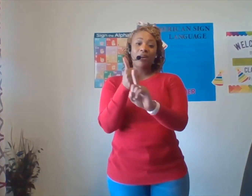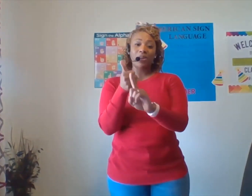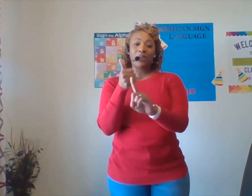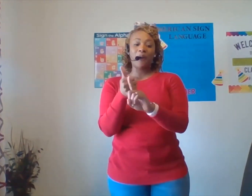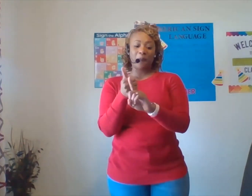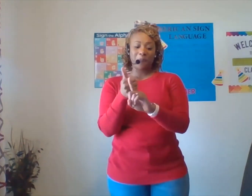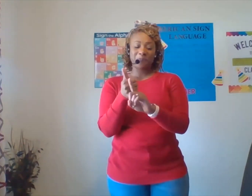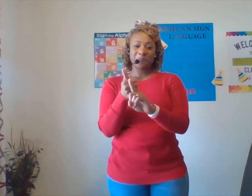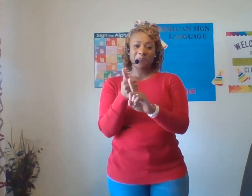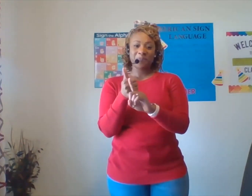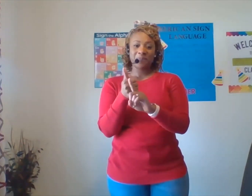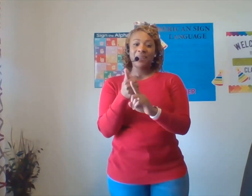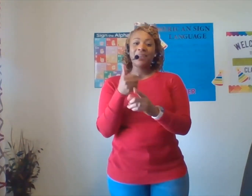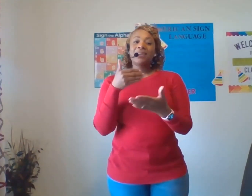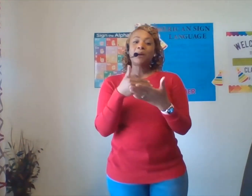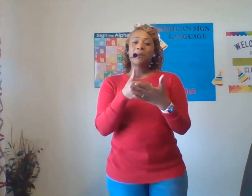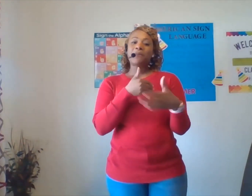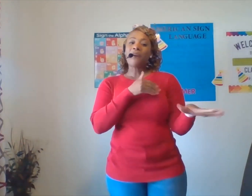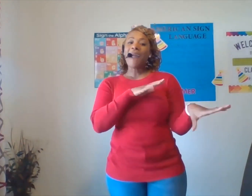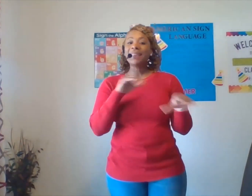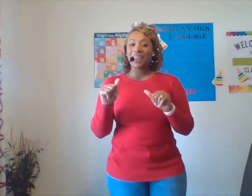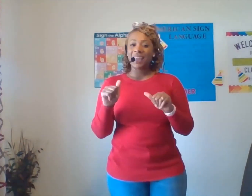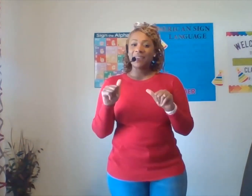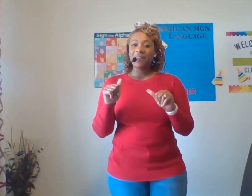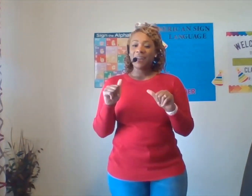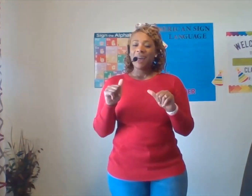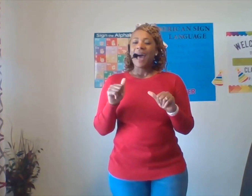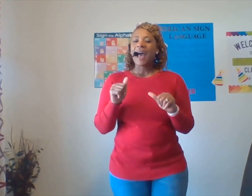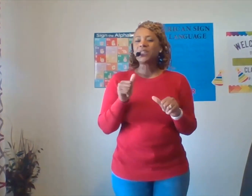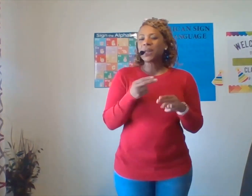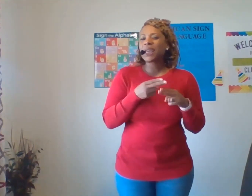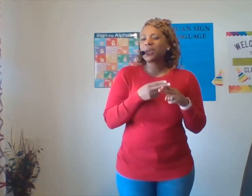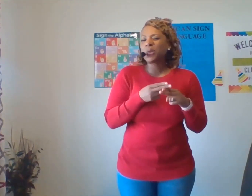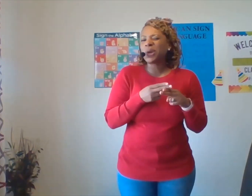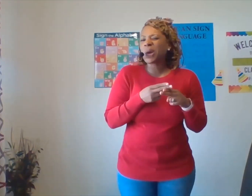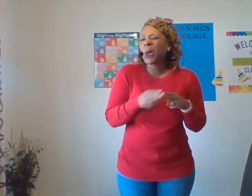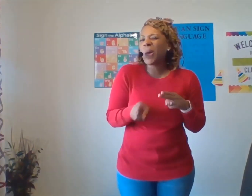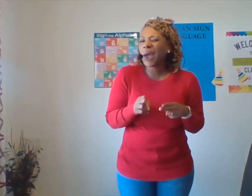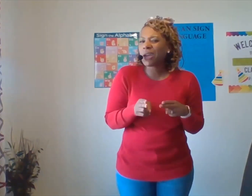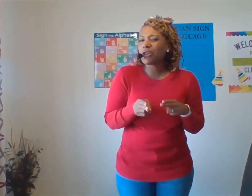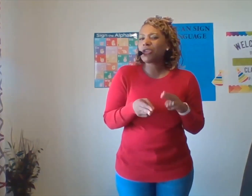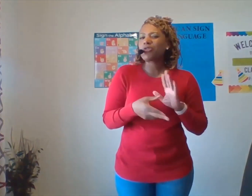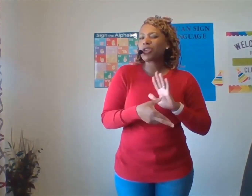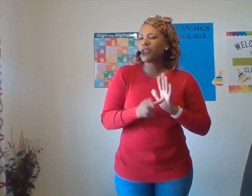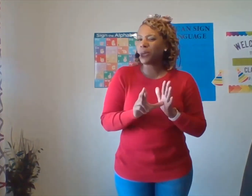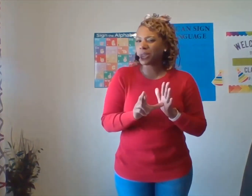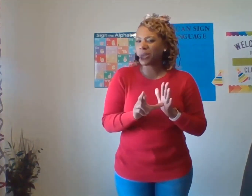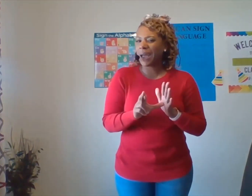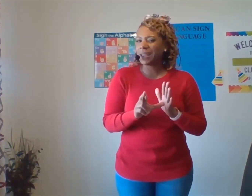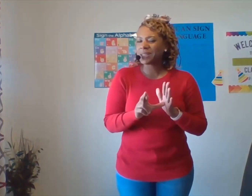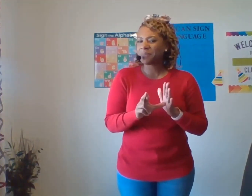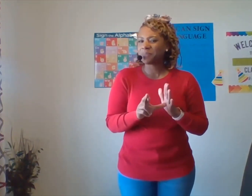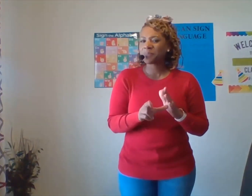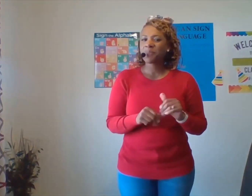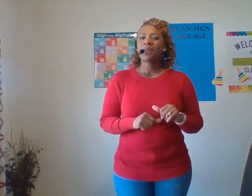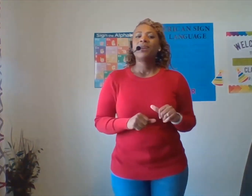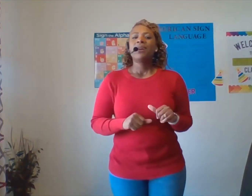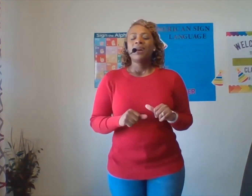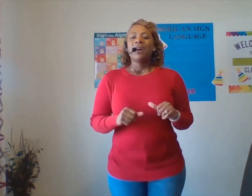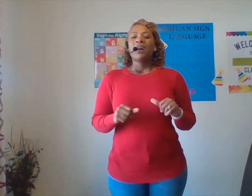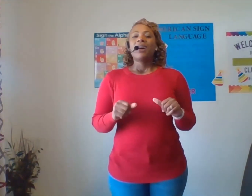own so before I leave I do want to get do a quick review with you guys I'm